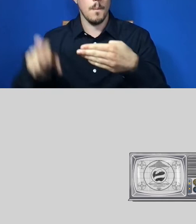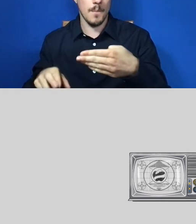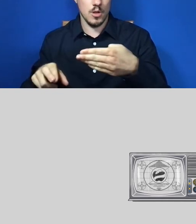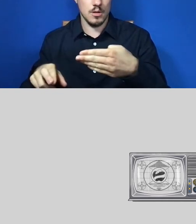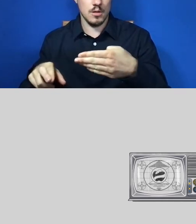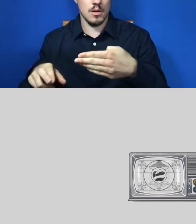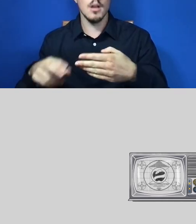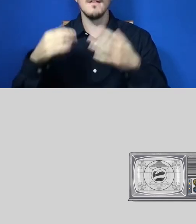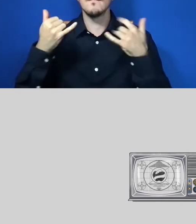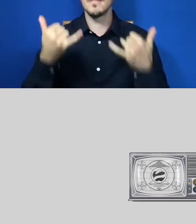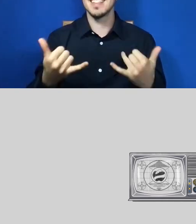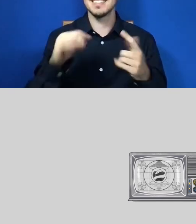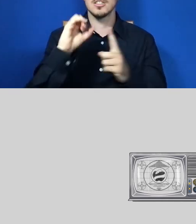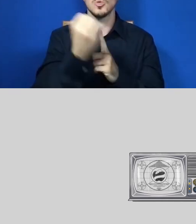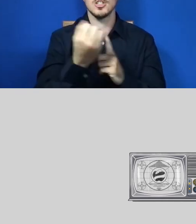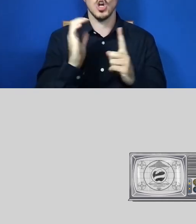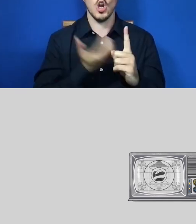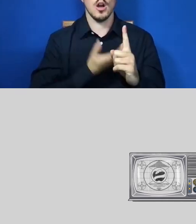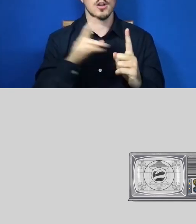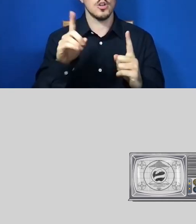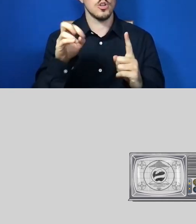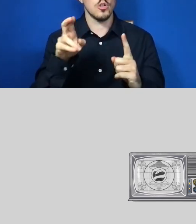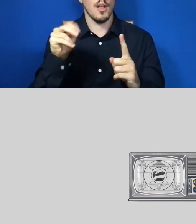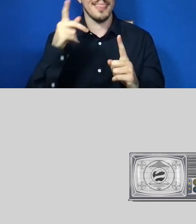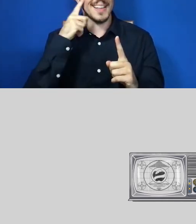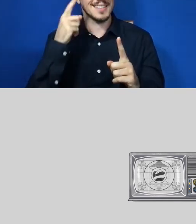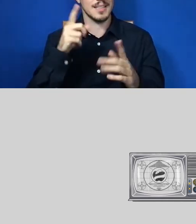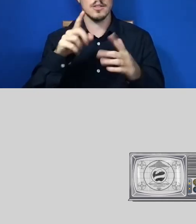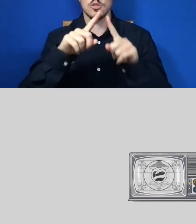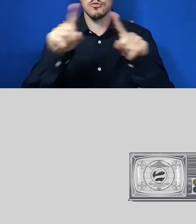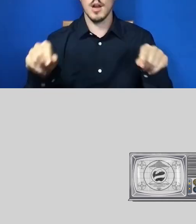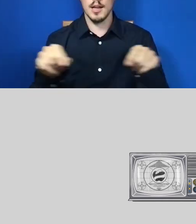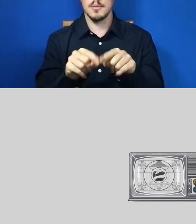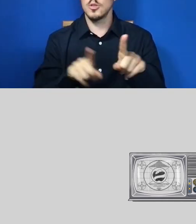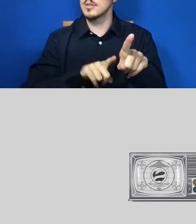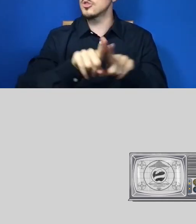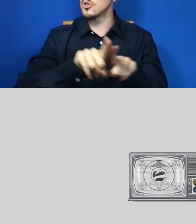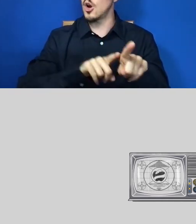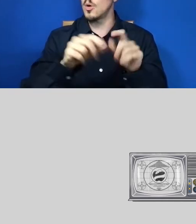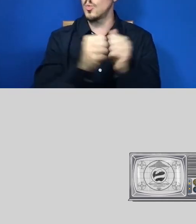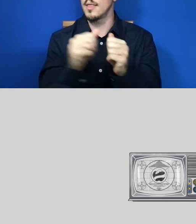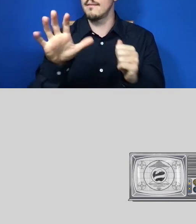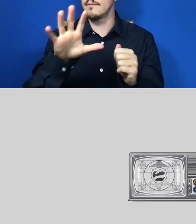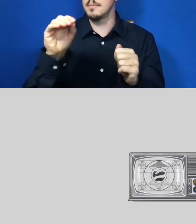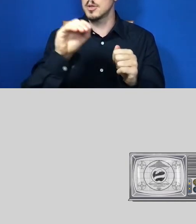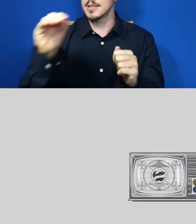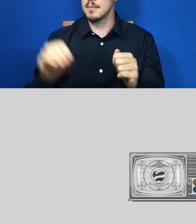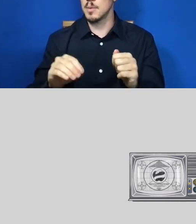In this case, our neuron thinks that the triangle is a star, there's a 50% probability.